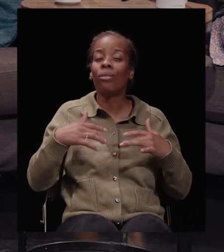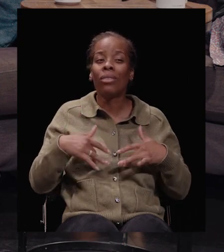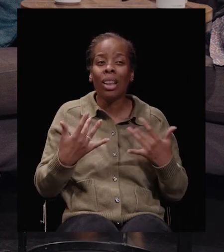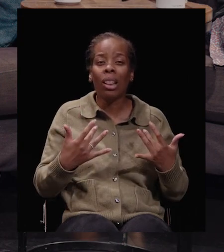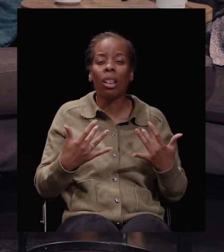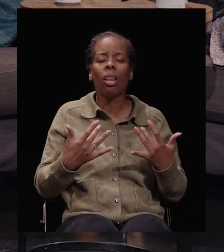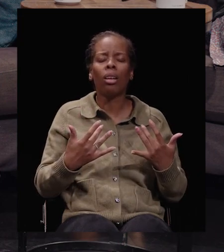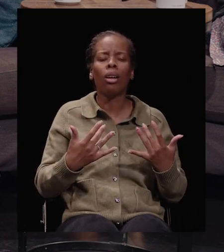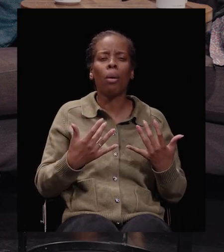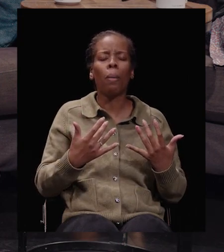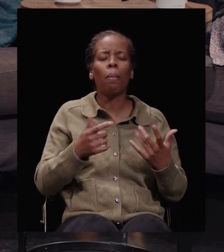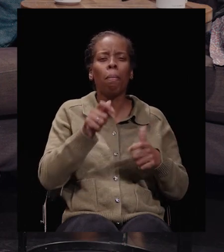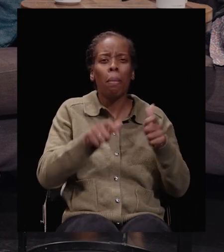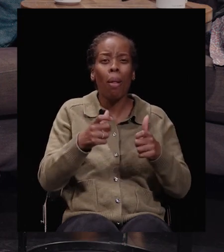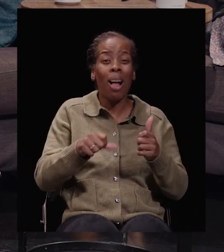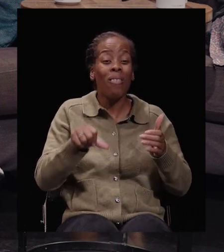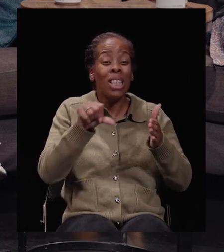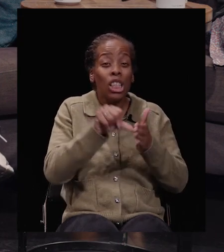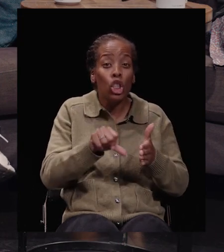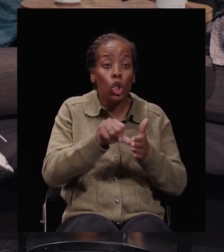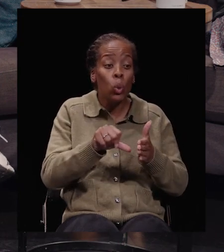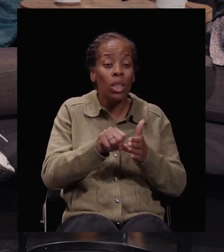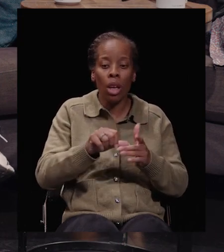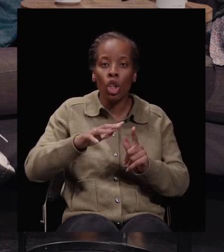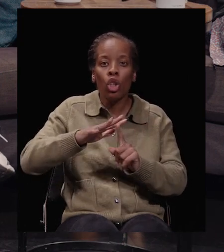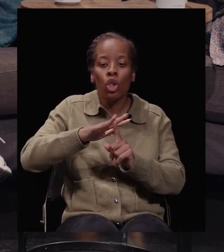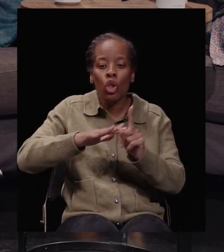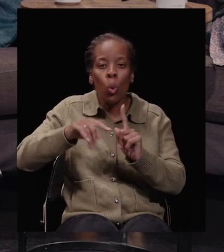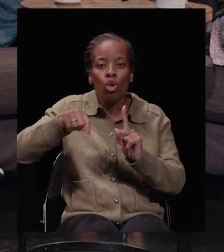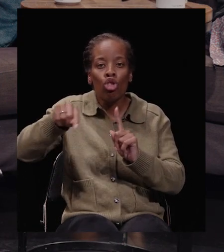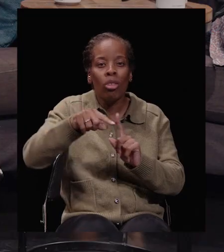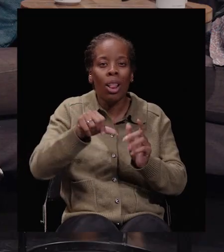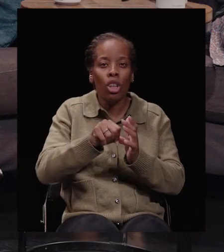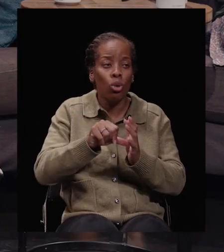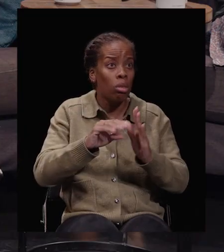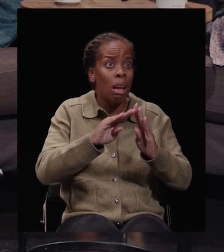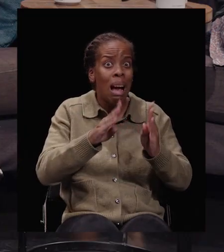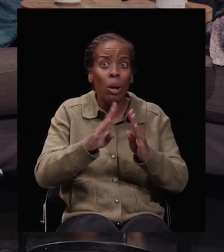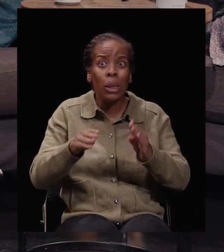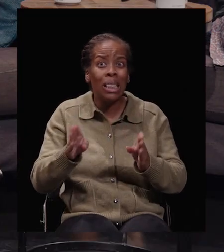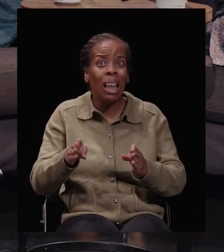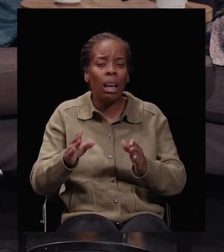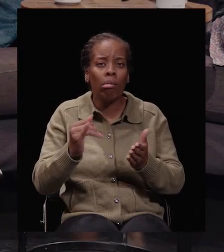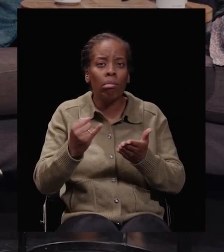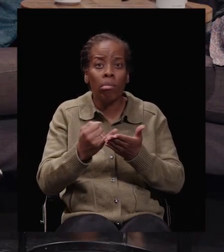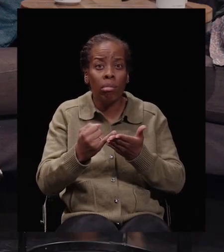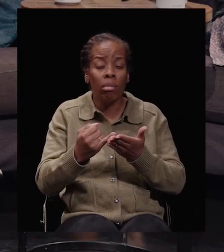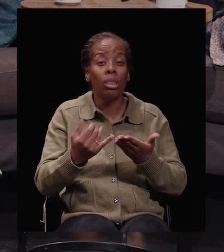that people face are material social issues. It's issues of housing. If you don't live in London, you got way less opportunities